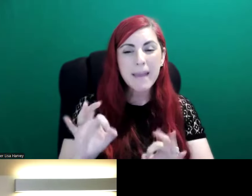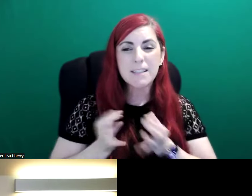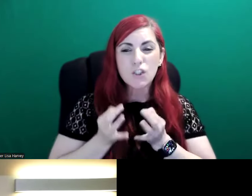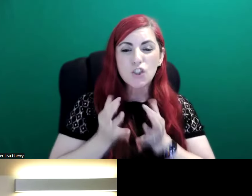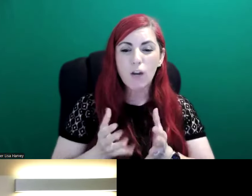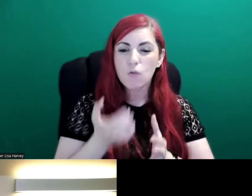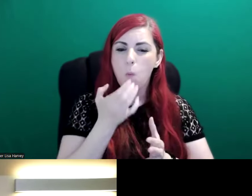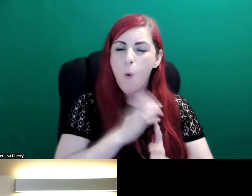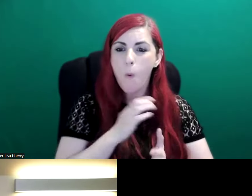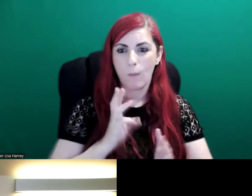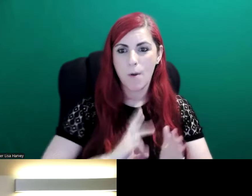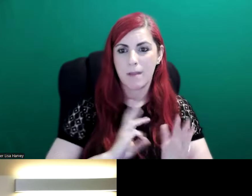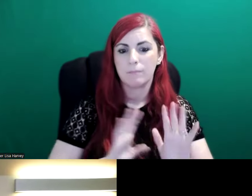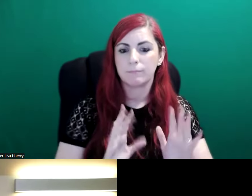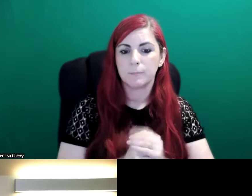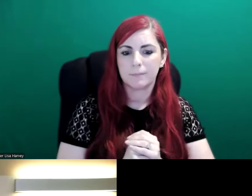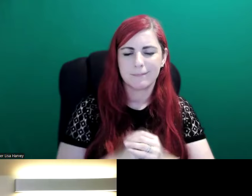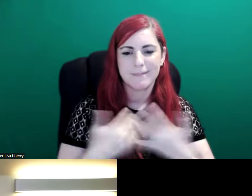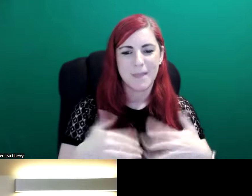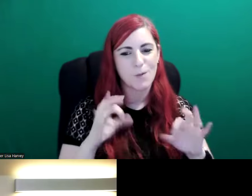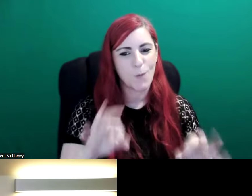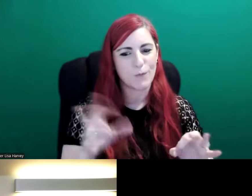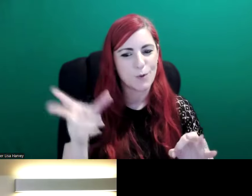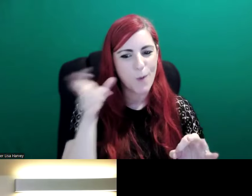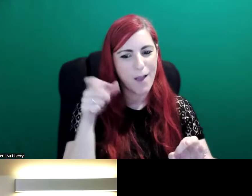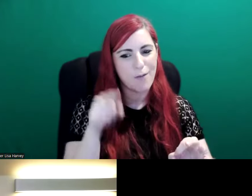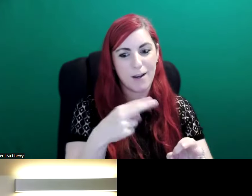Joanne Drum: Wonderful to hear and not only in the context of the importance of their